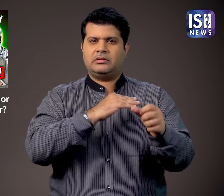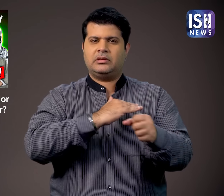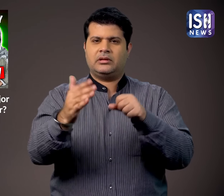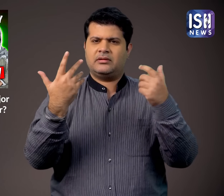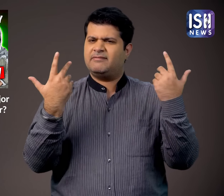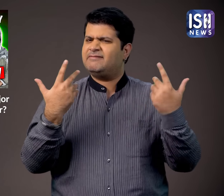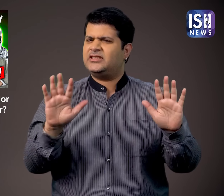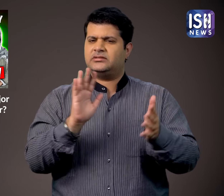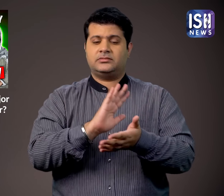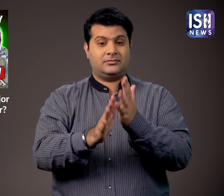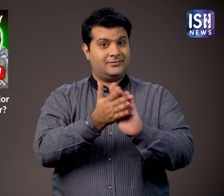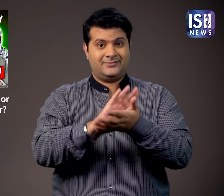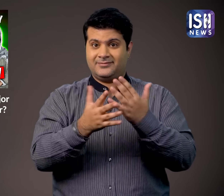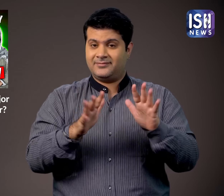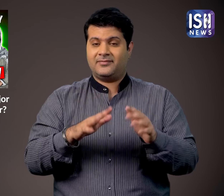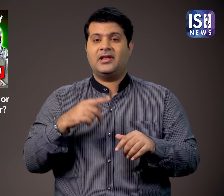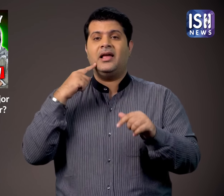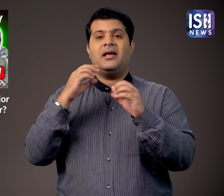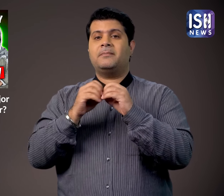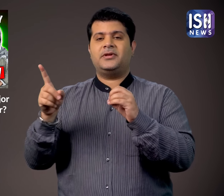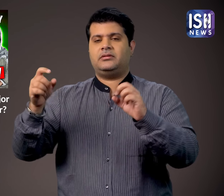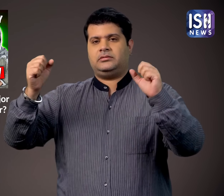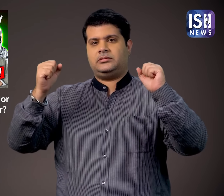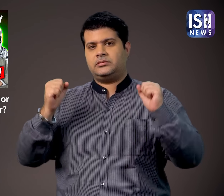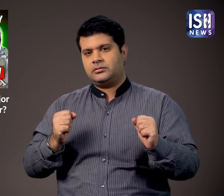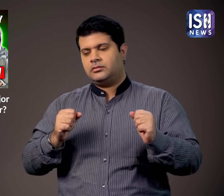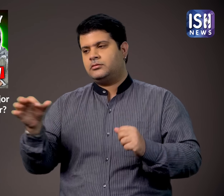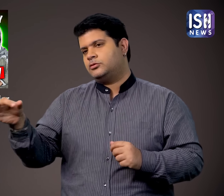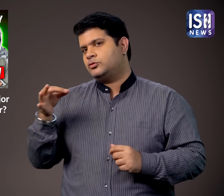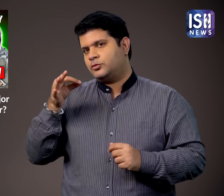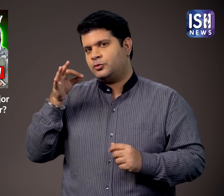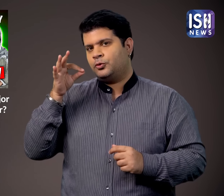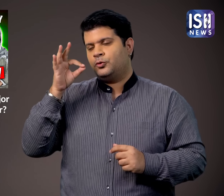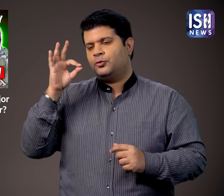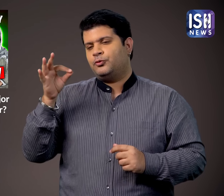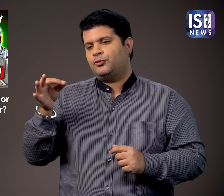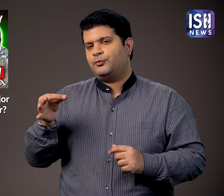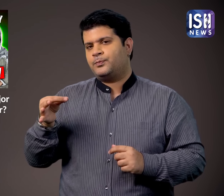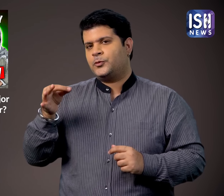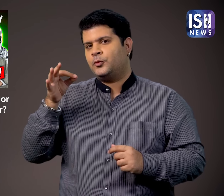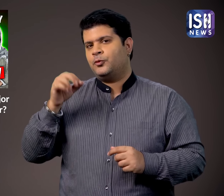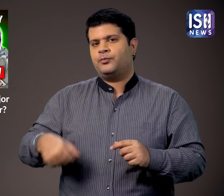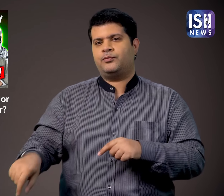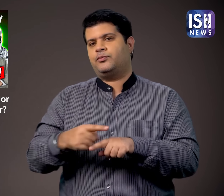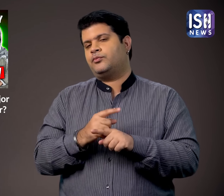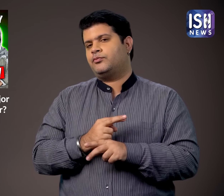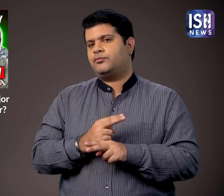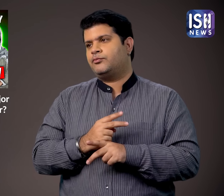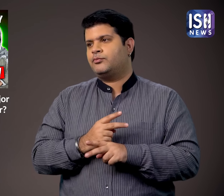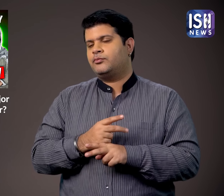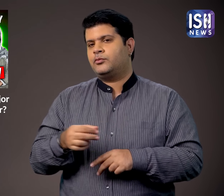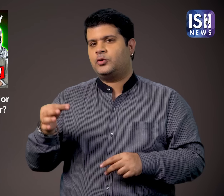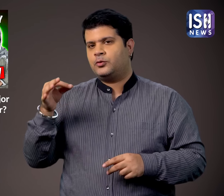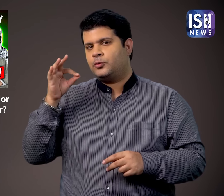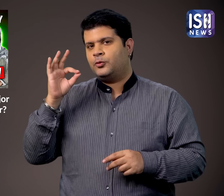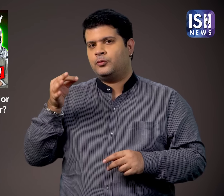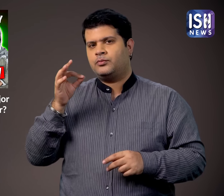Both Torara and Sabzar were killed. Iftikhar then sat on a chair beside them and calmly drank the Kahwa he had prepared.